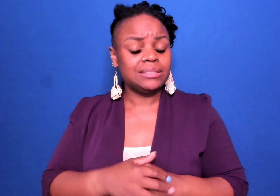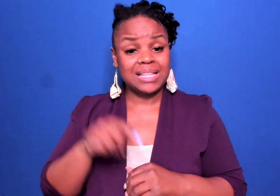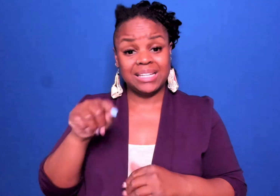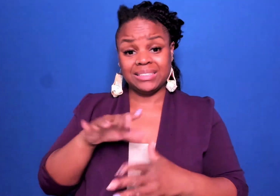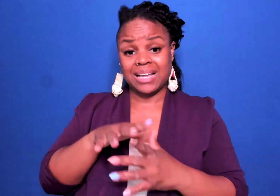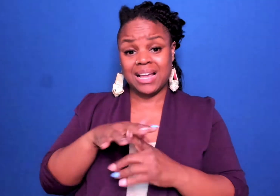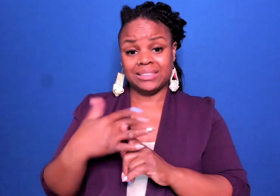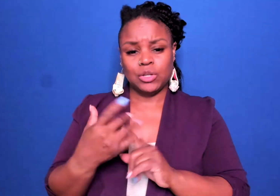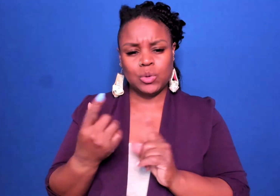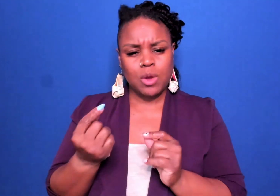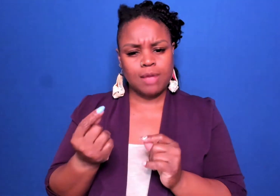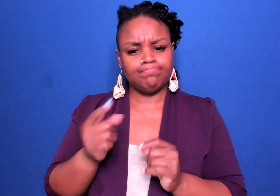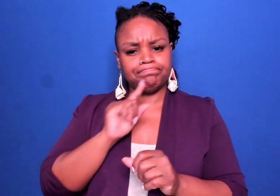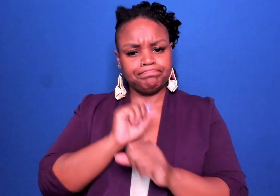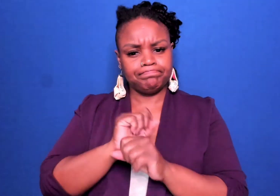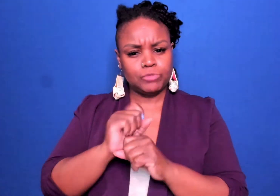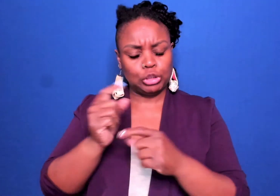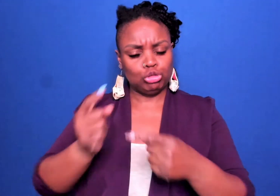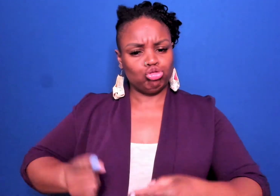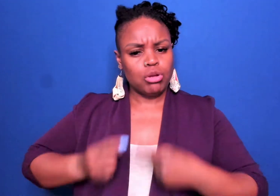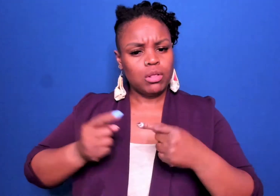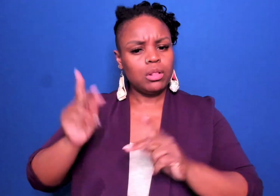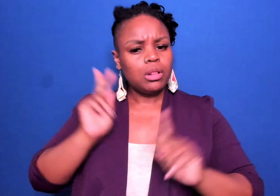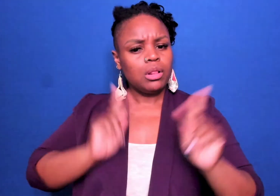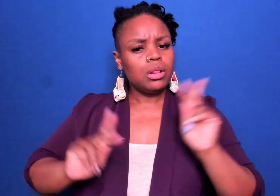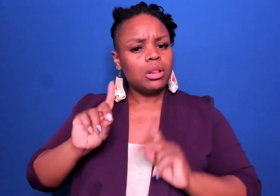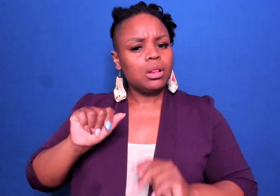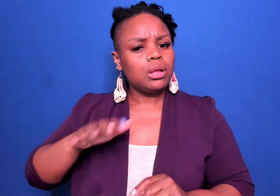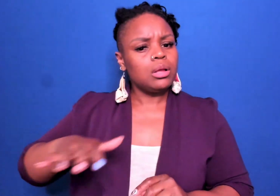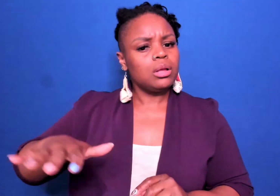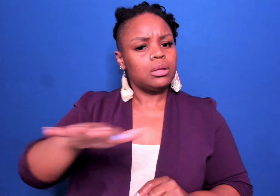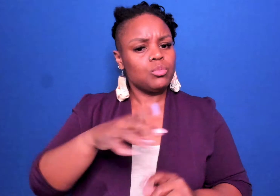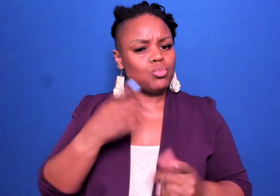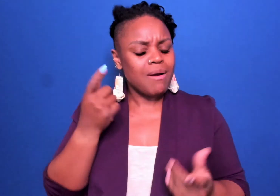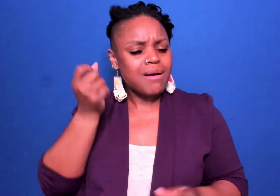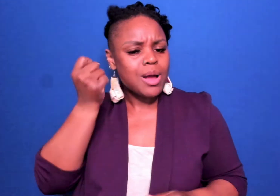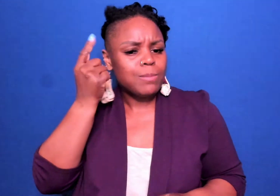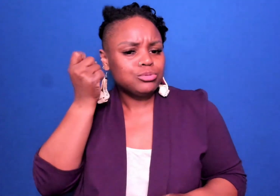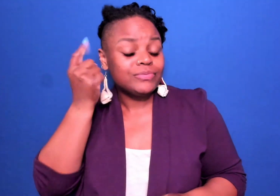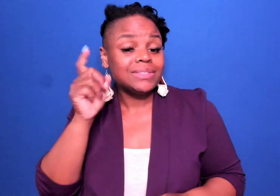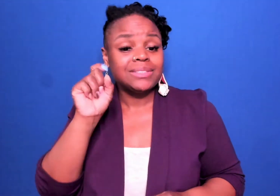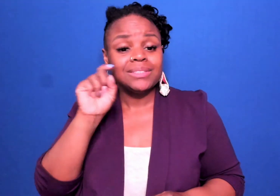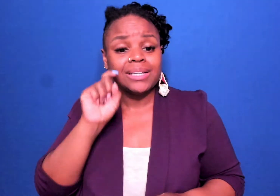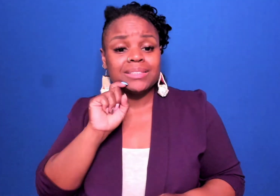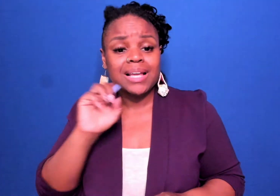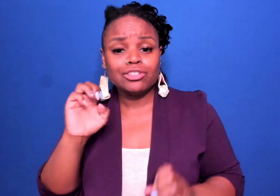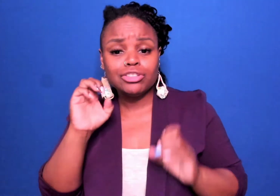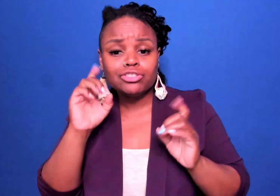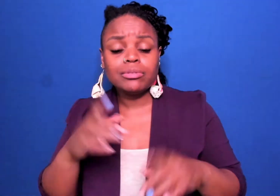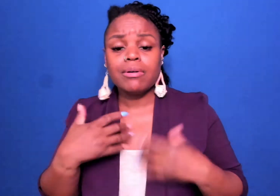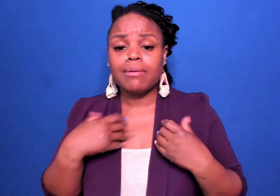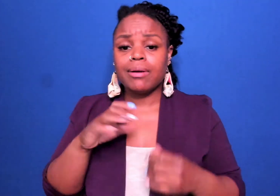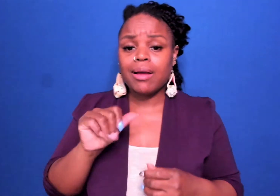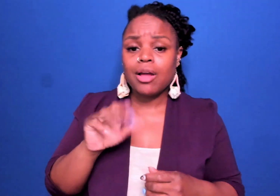This context, along with the struggle of disabled people to obtain comprehensive sex education and healthcare,